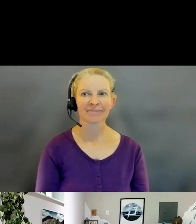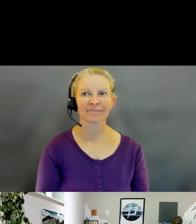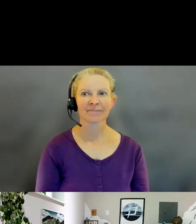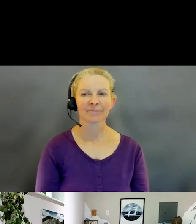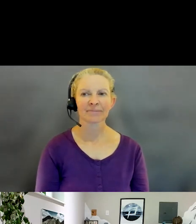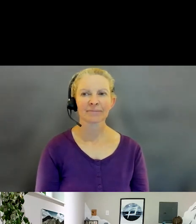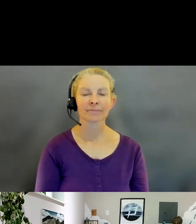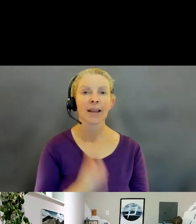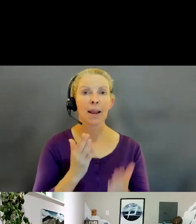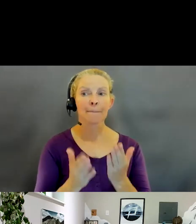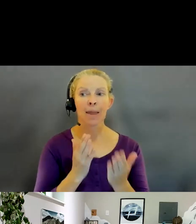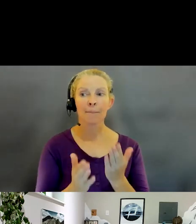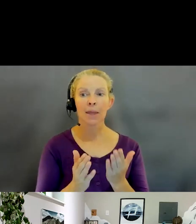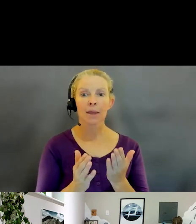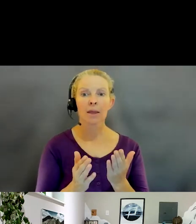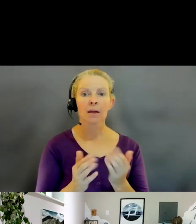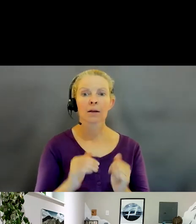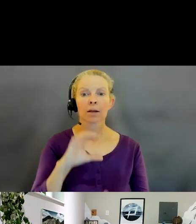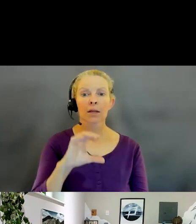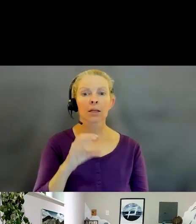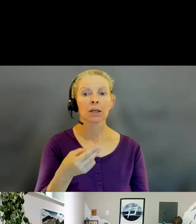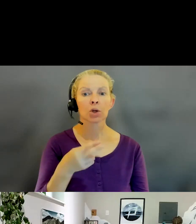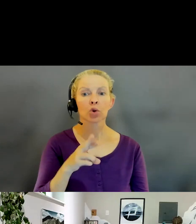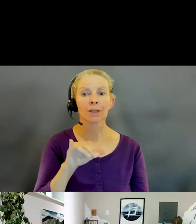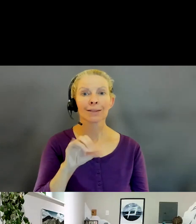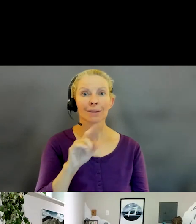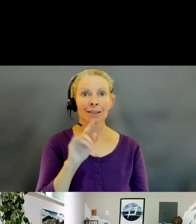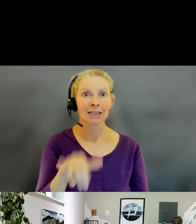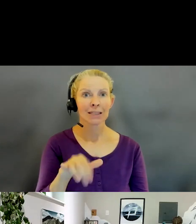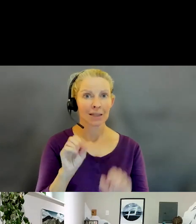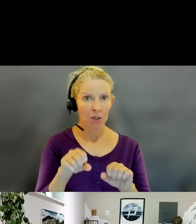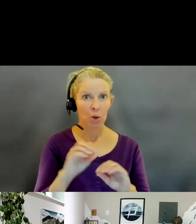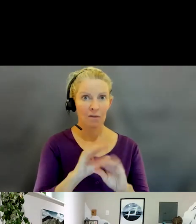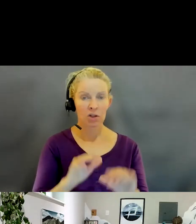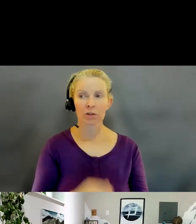Christy, if you could get a clarification. >> Glenda: And put it in regular chat because